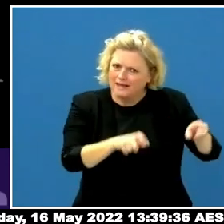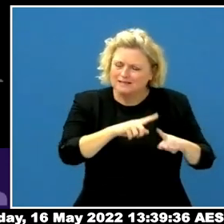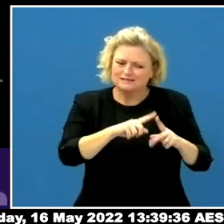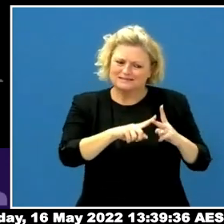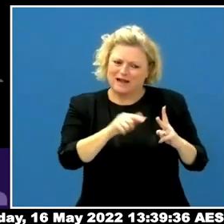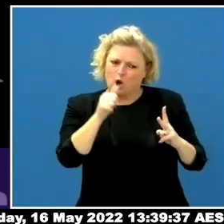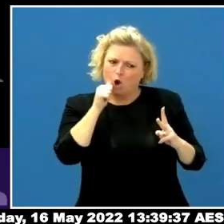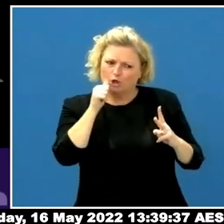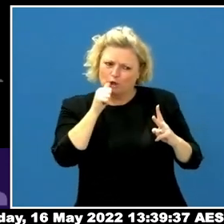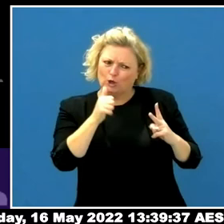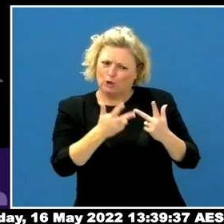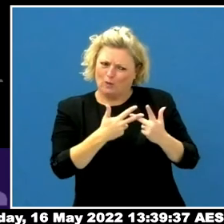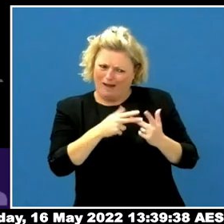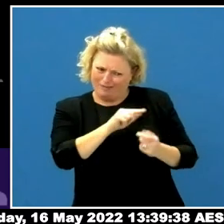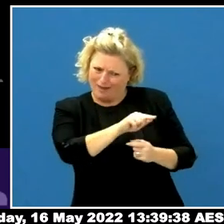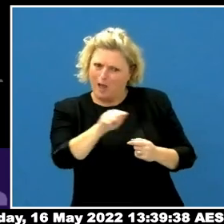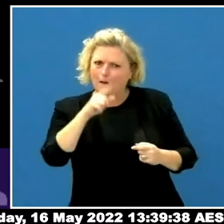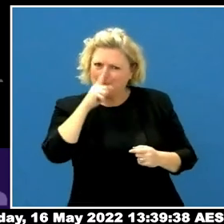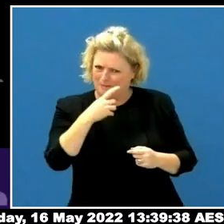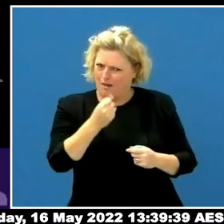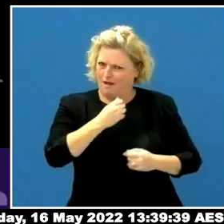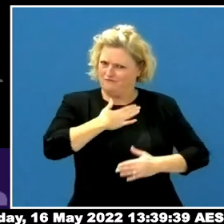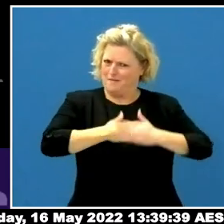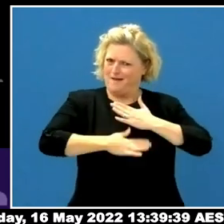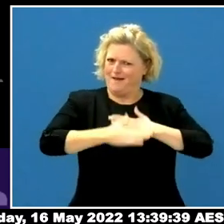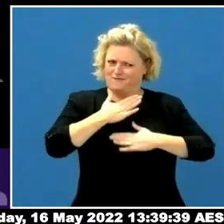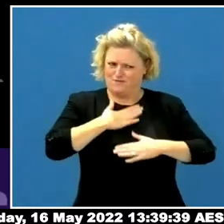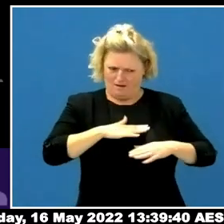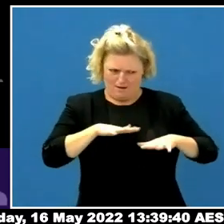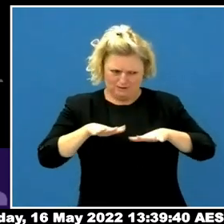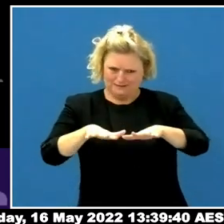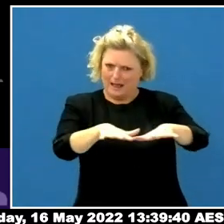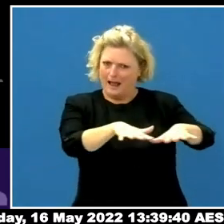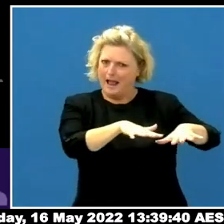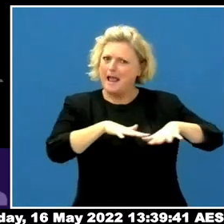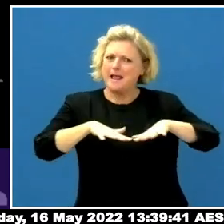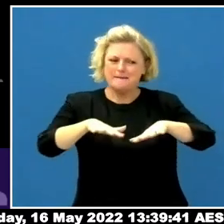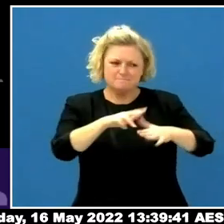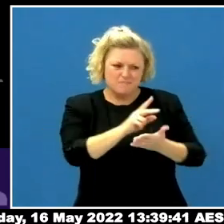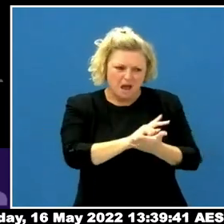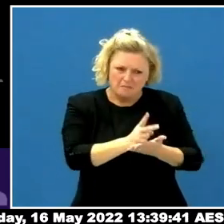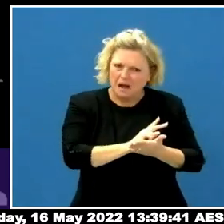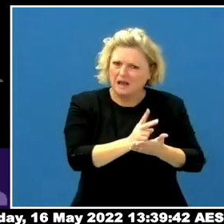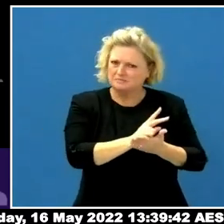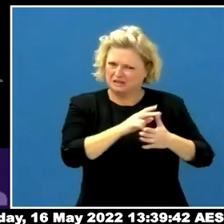clients there with epilepsies and PRN as well, and I told her that if she didn't